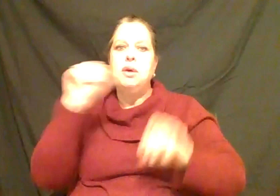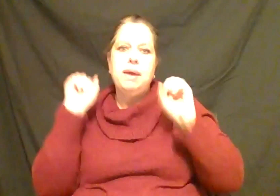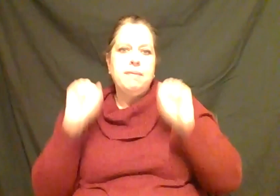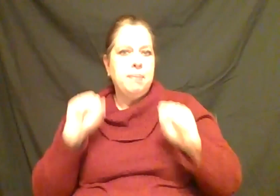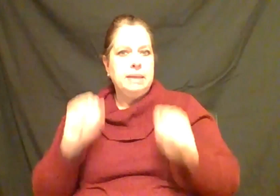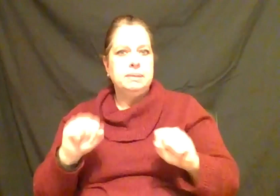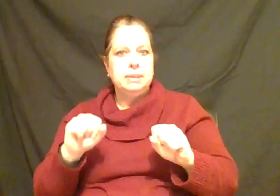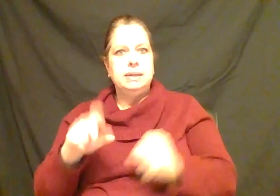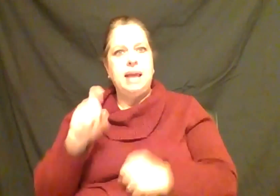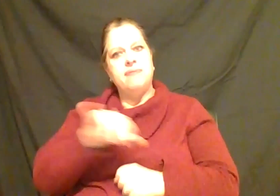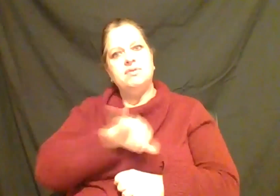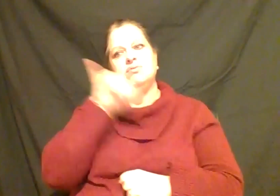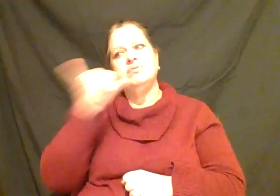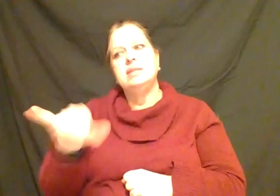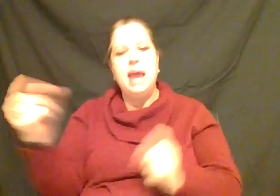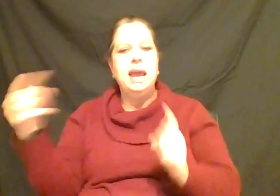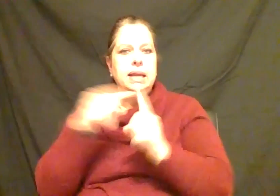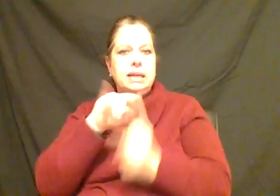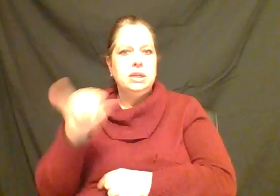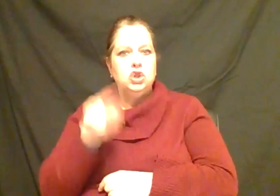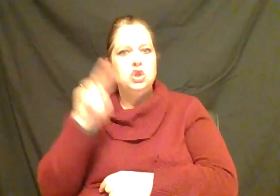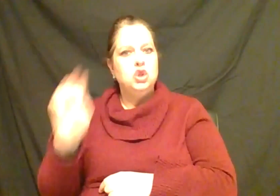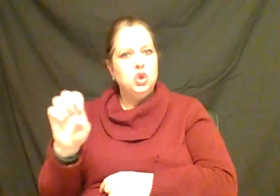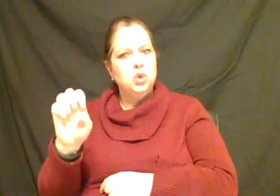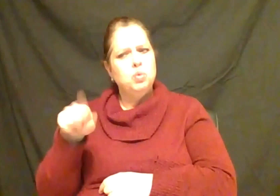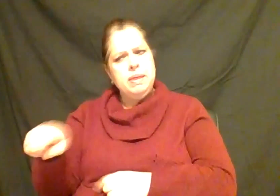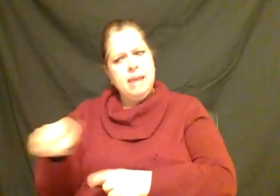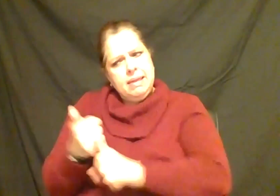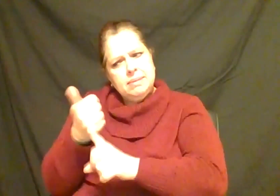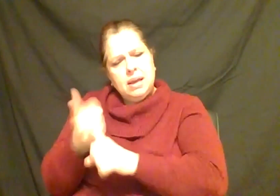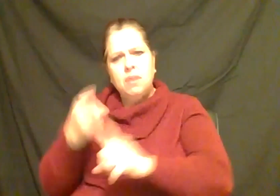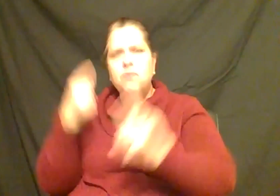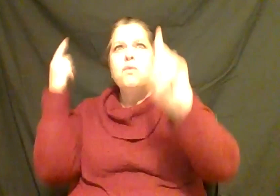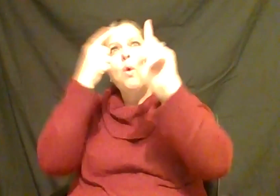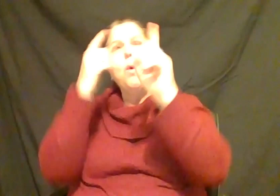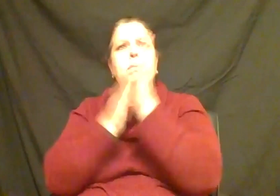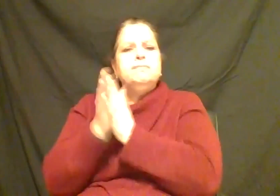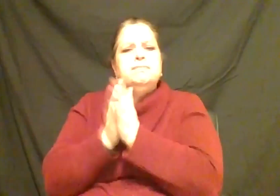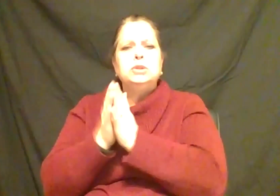to stay until june when they have great goals and aspirations that need to be kind of uh that